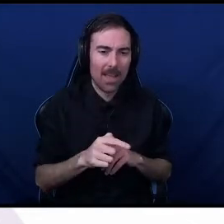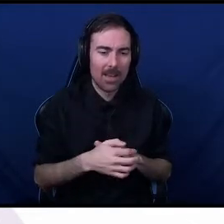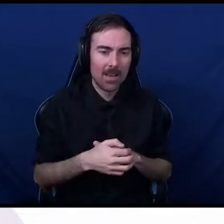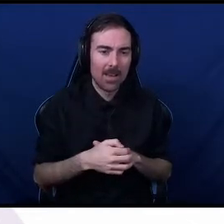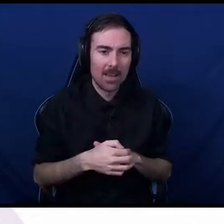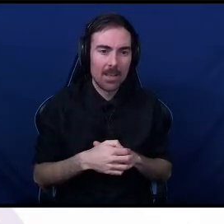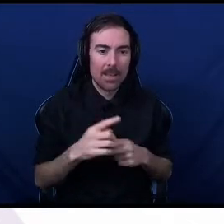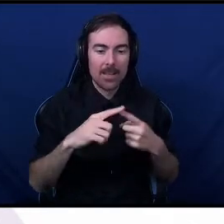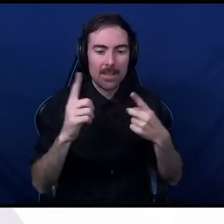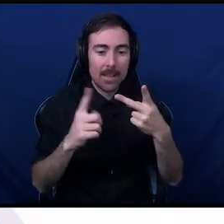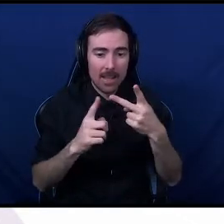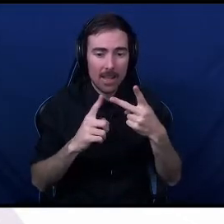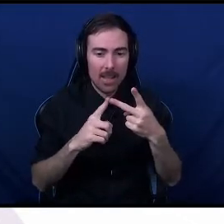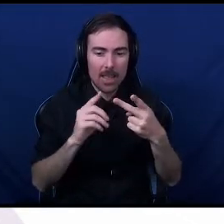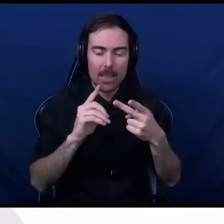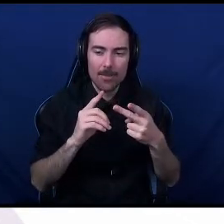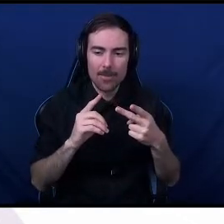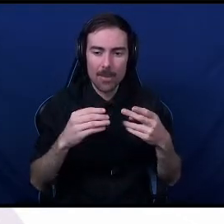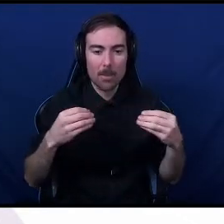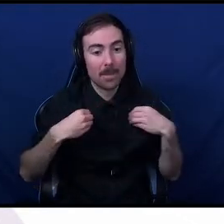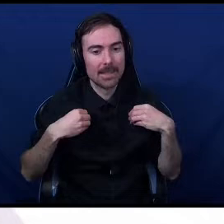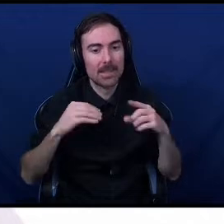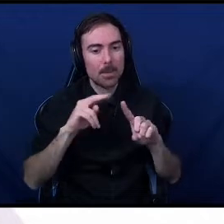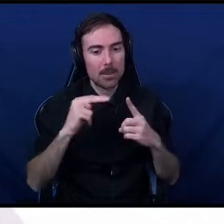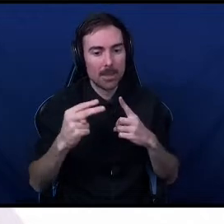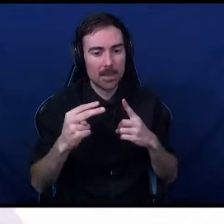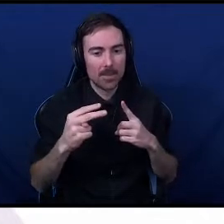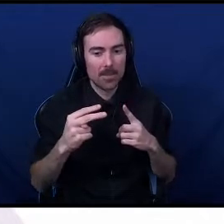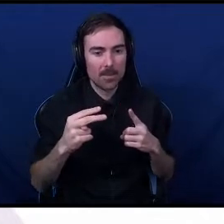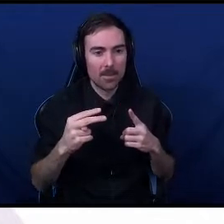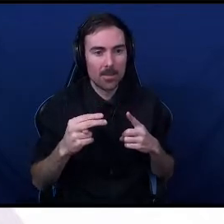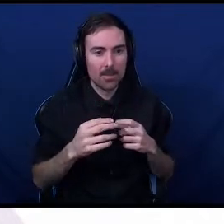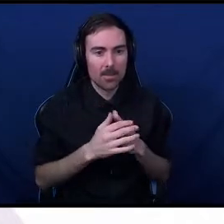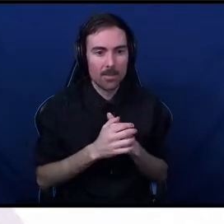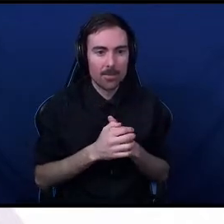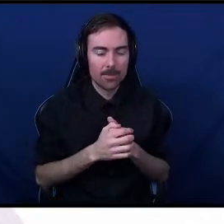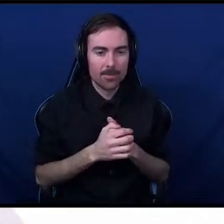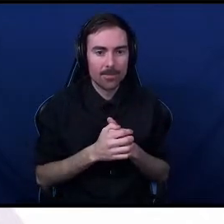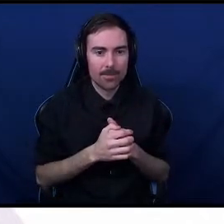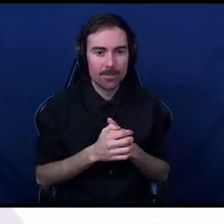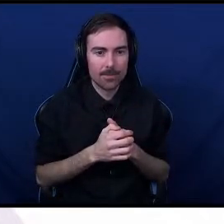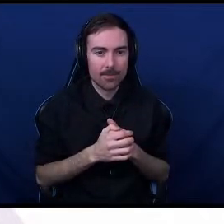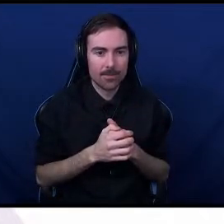it from a business perspective, because with the best and most altruistic reasoning for anything that you do, if you do